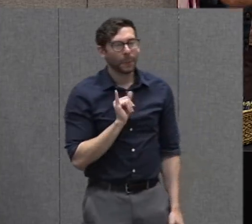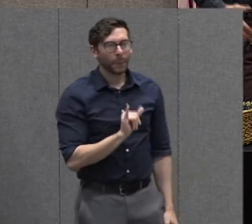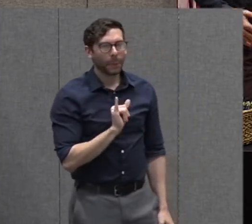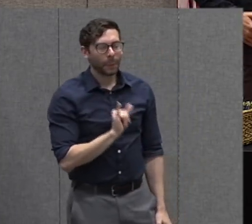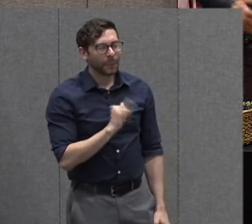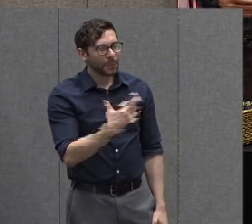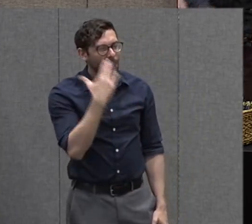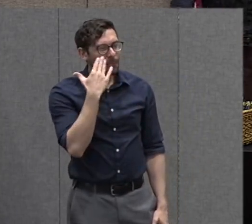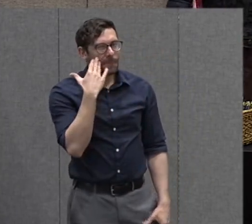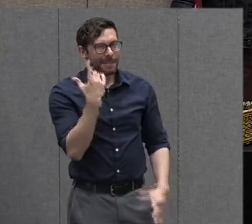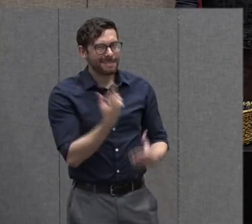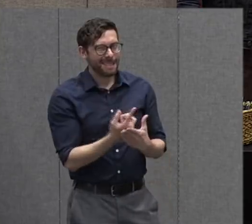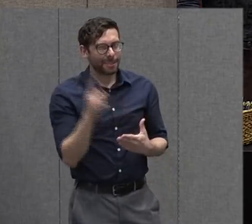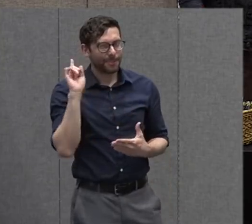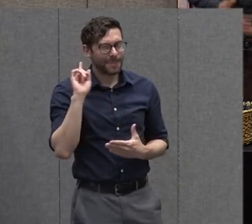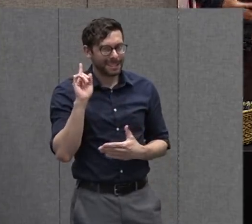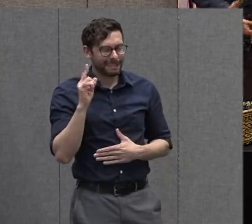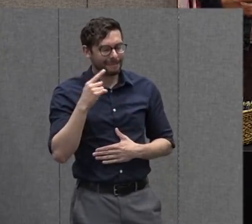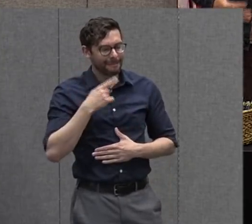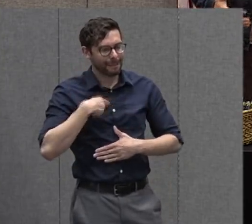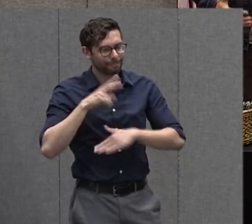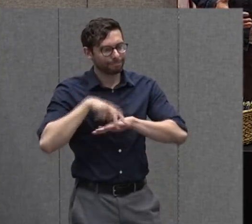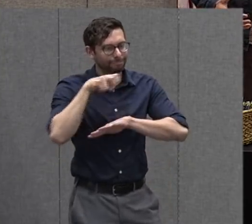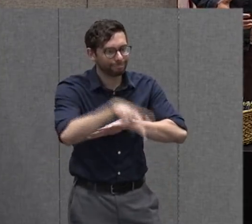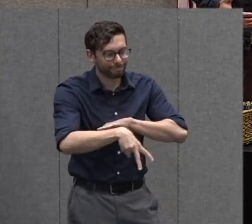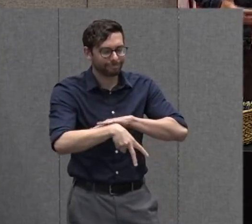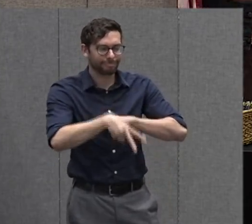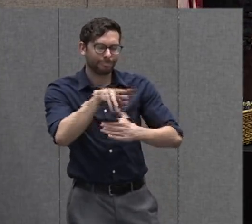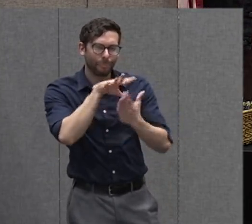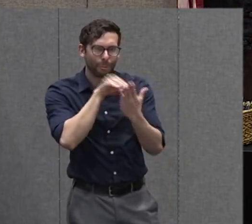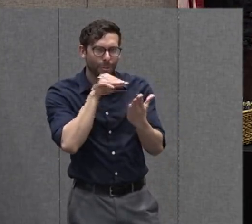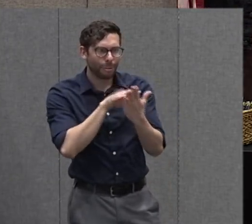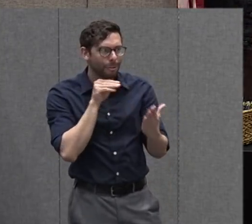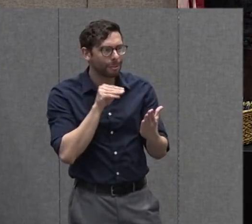it's awesome, I really feel that poetry is different.